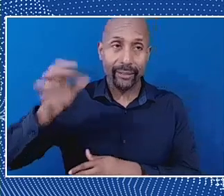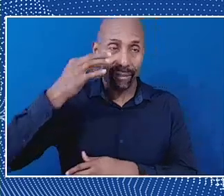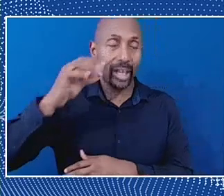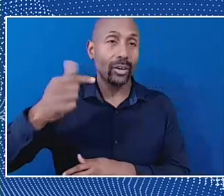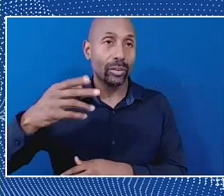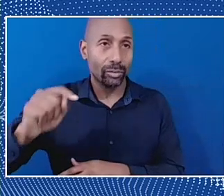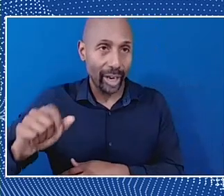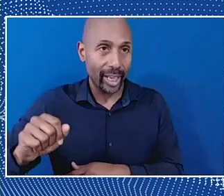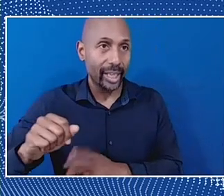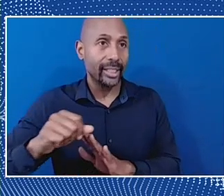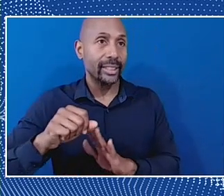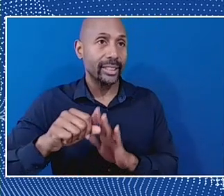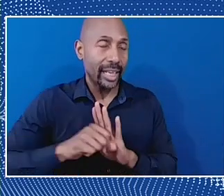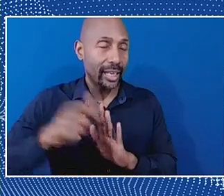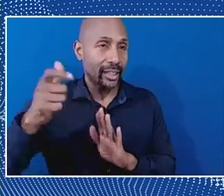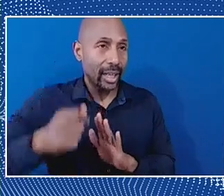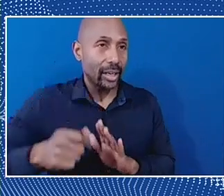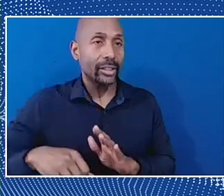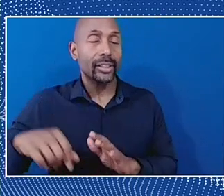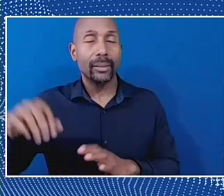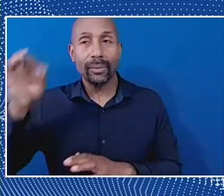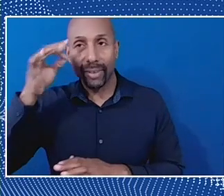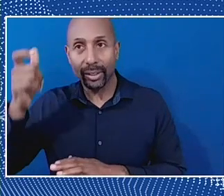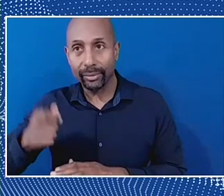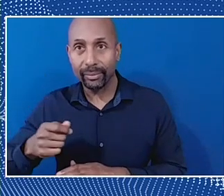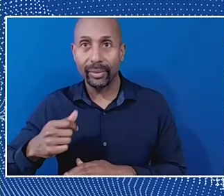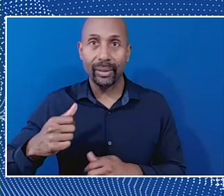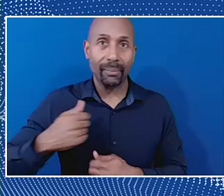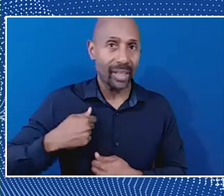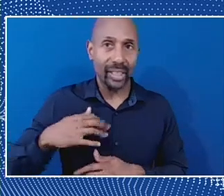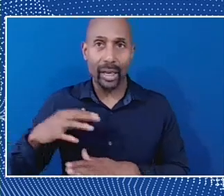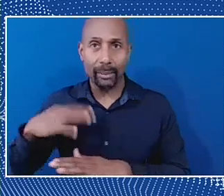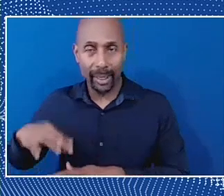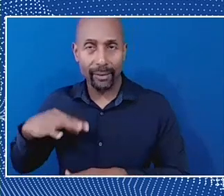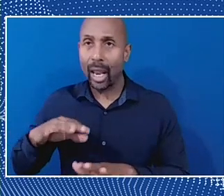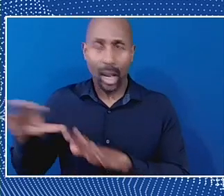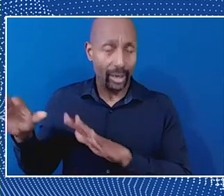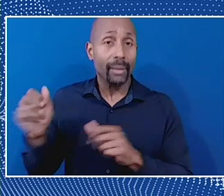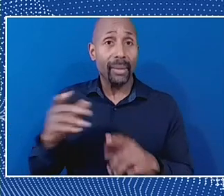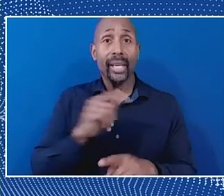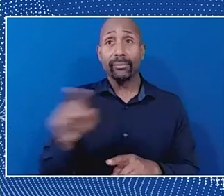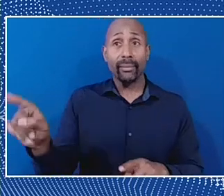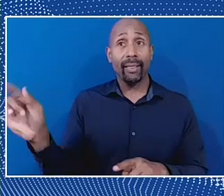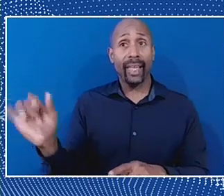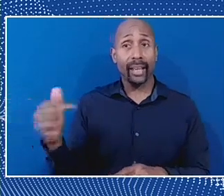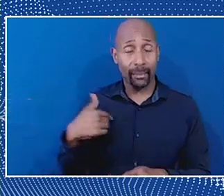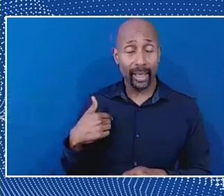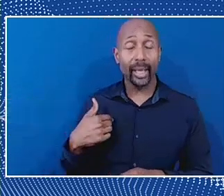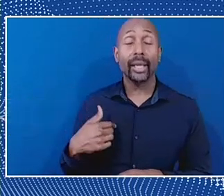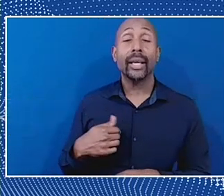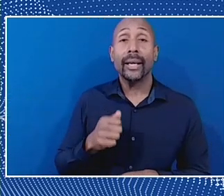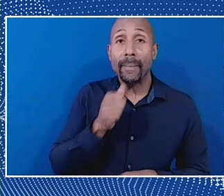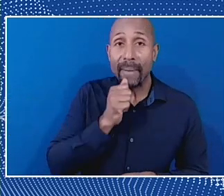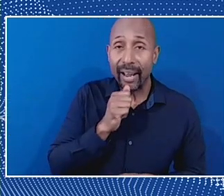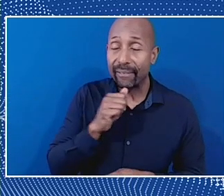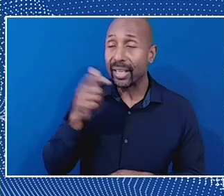grants, state scholarships, military benefits, outside scholarships, external scholarships, private scholarships, and any outside aid.